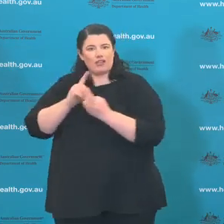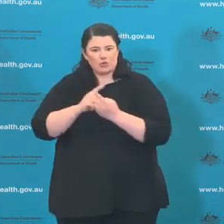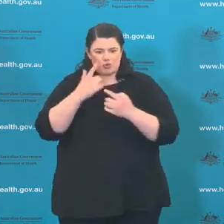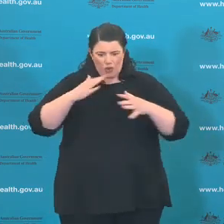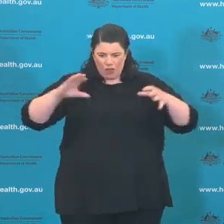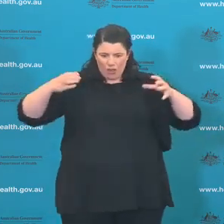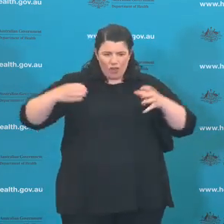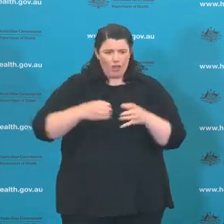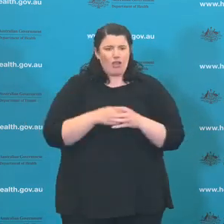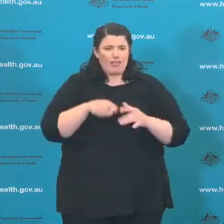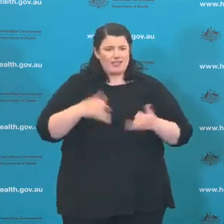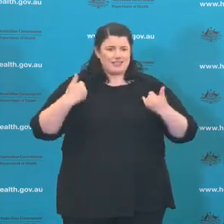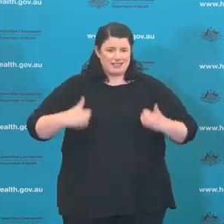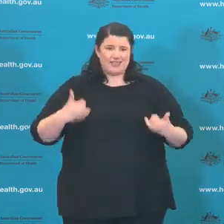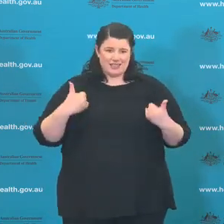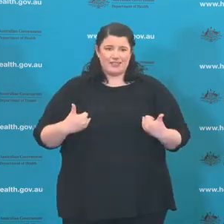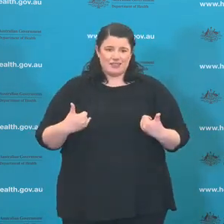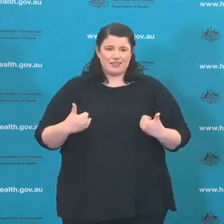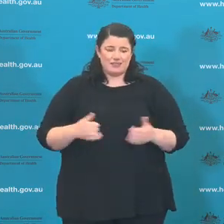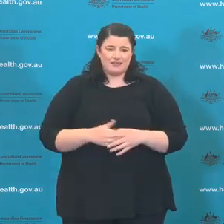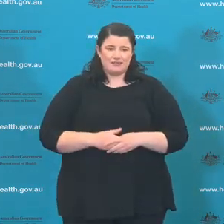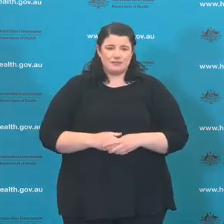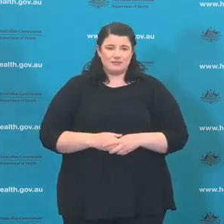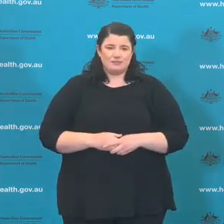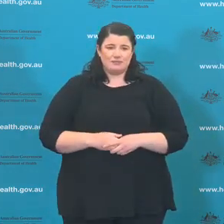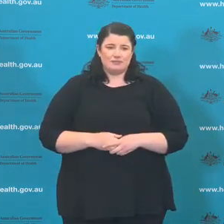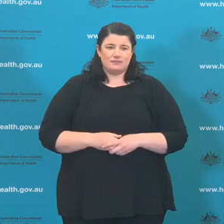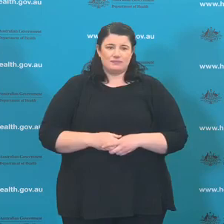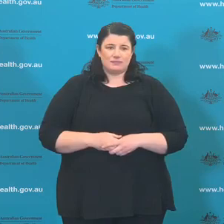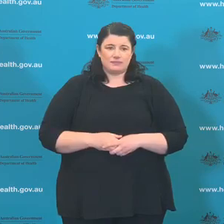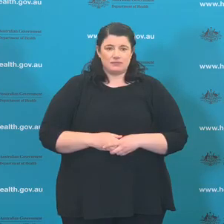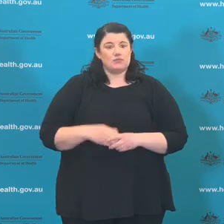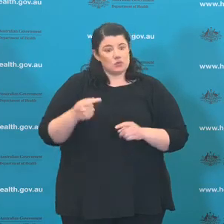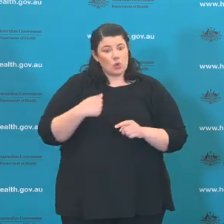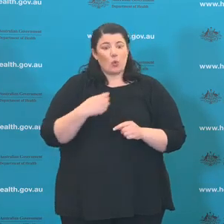this was always a supplement to the existing public health measures and the